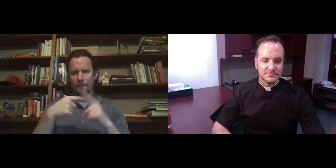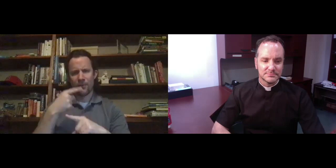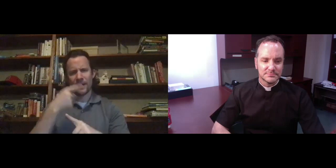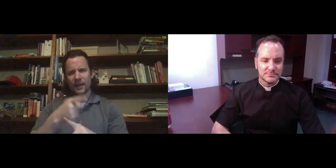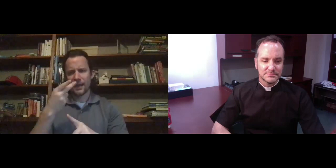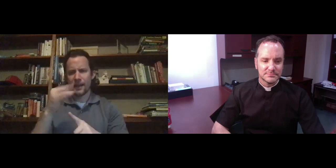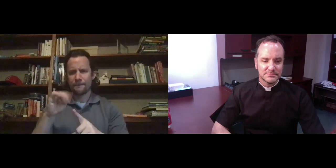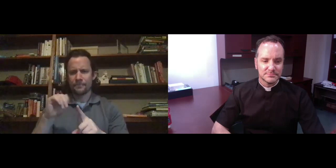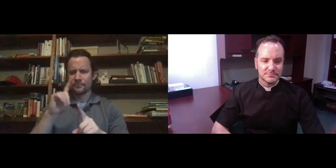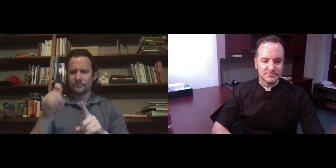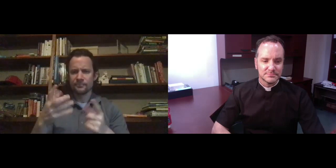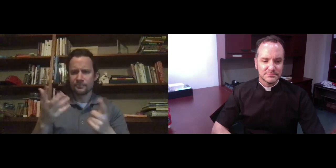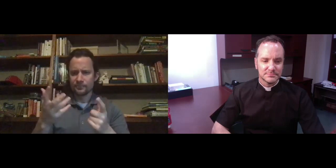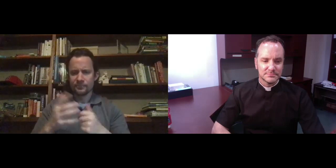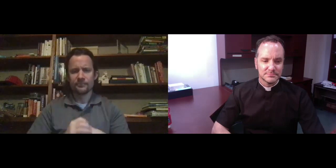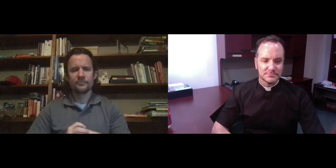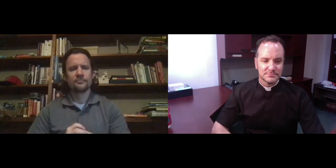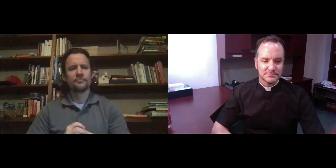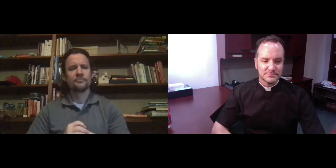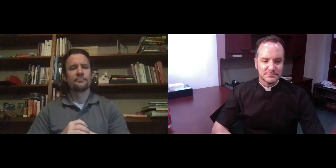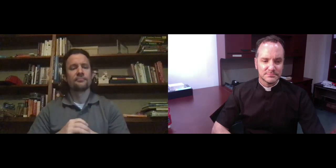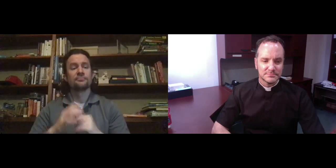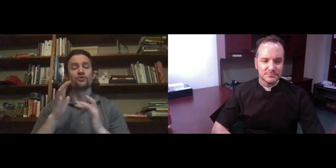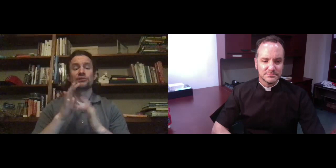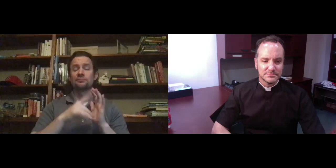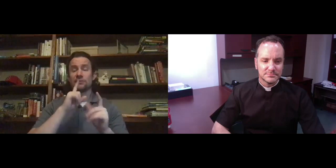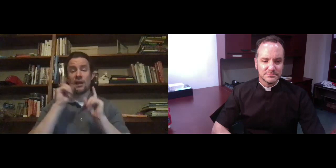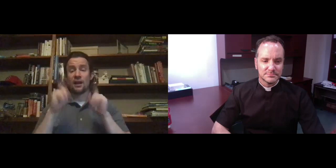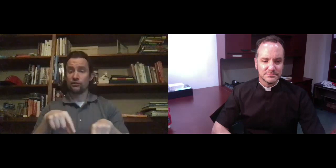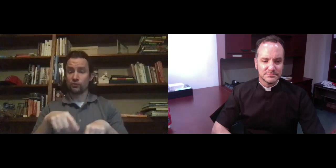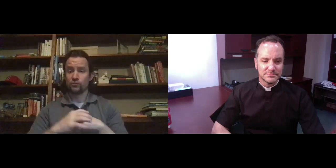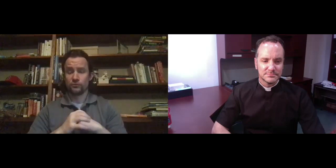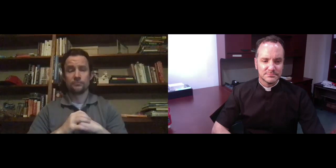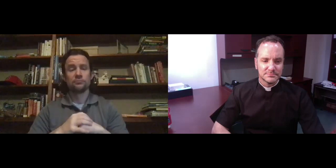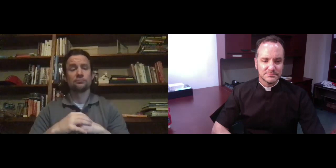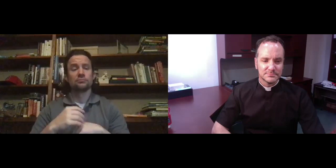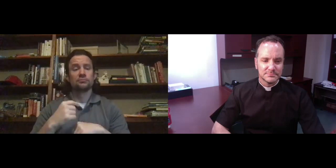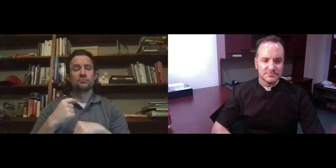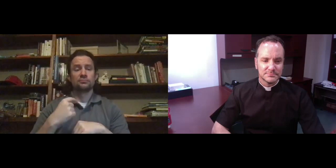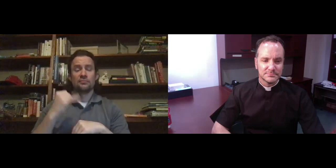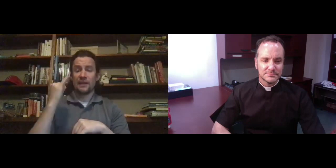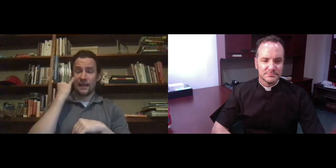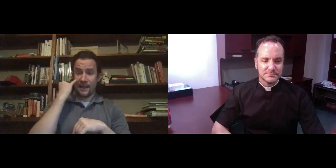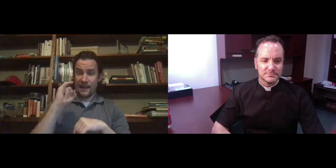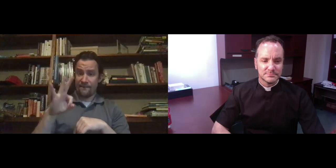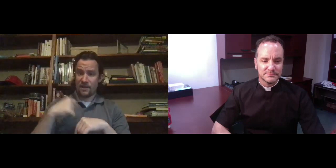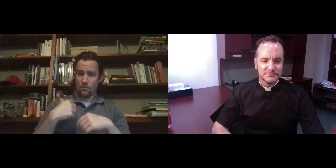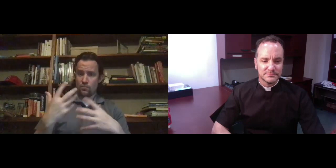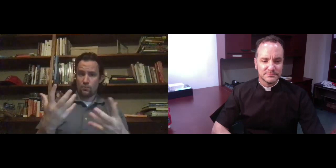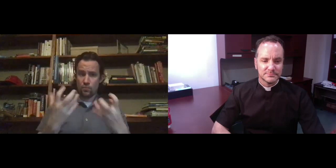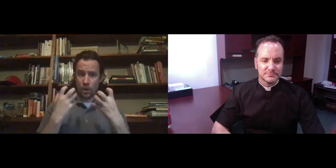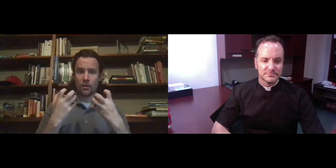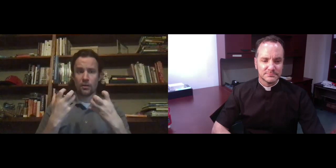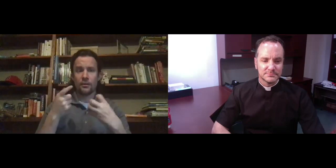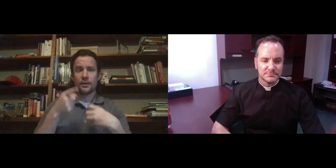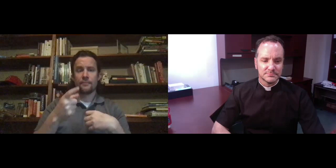When Peter saw him, he said to Jesus, "Lord, what about him?" Jesus said to him,